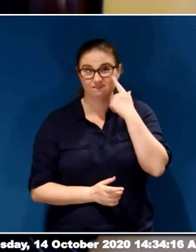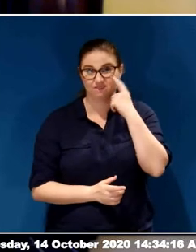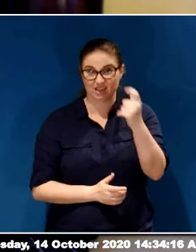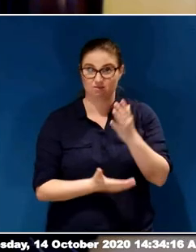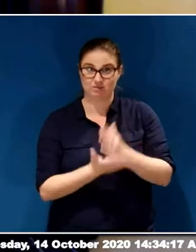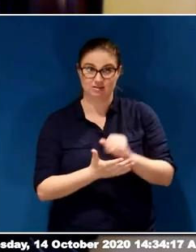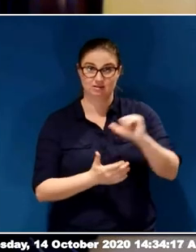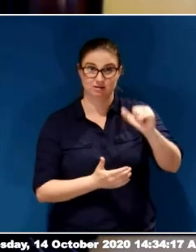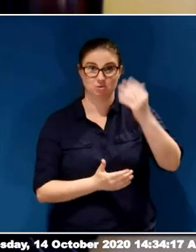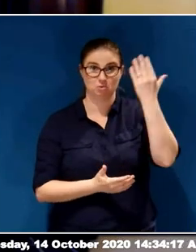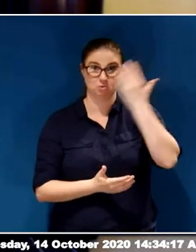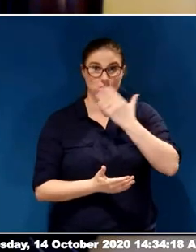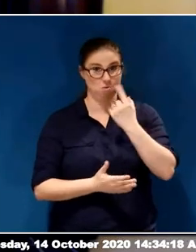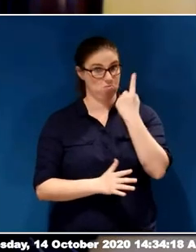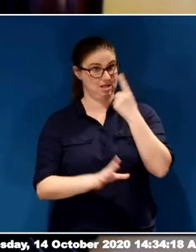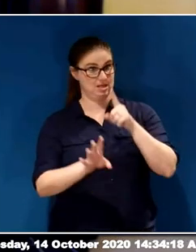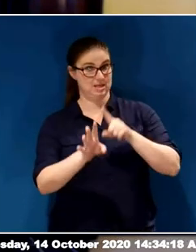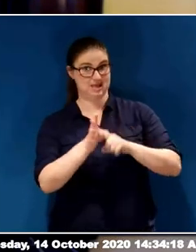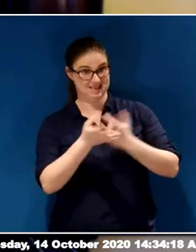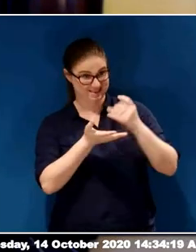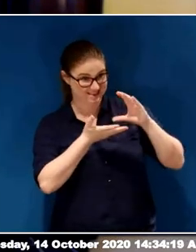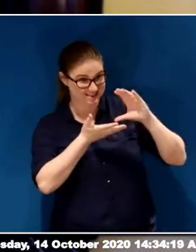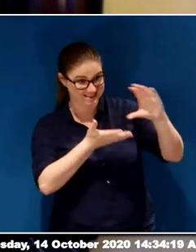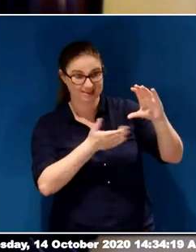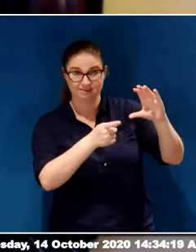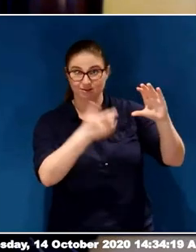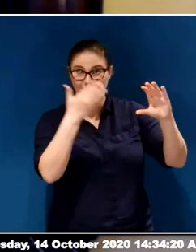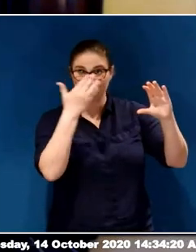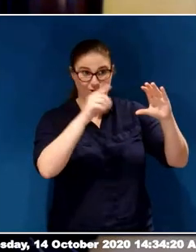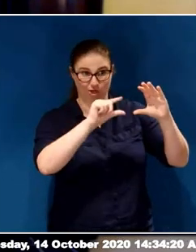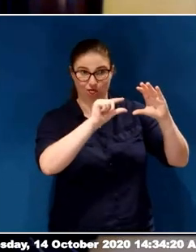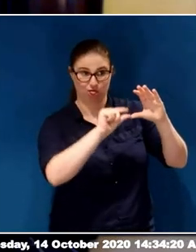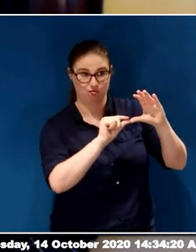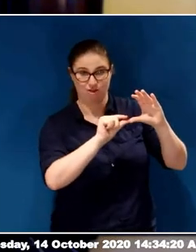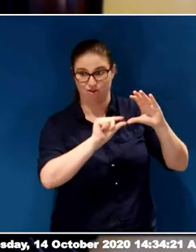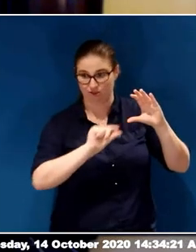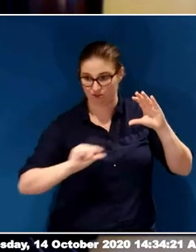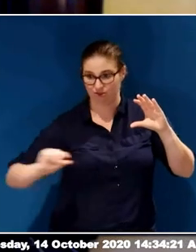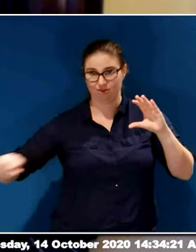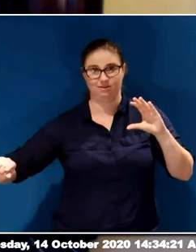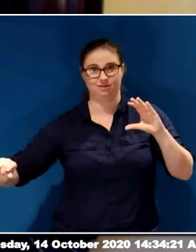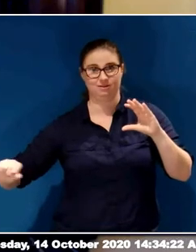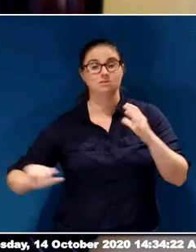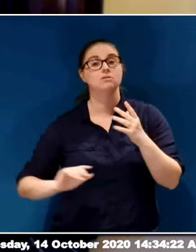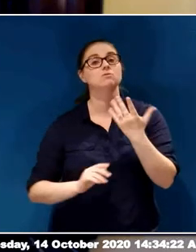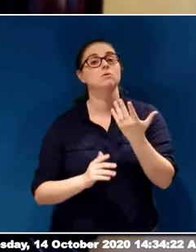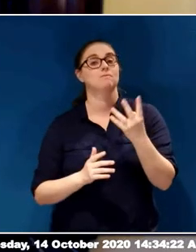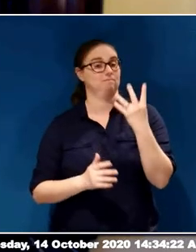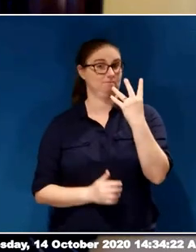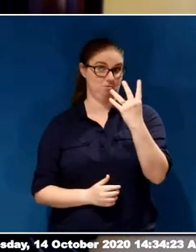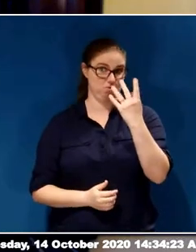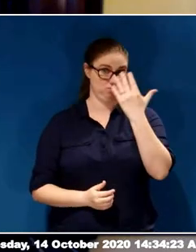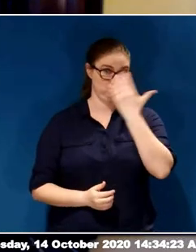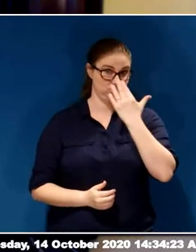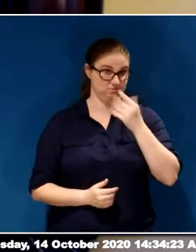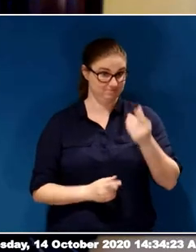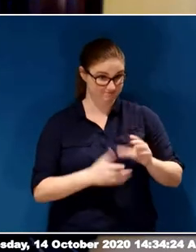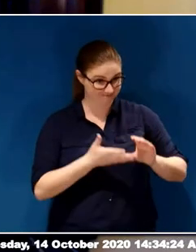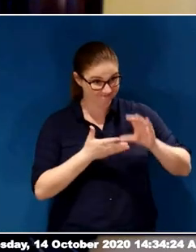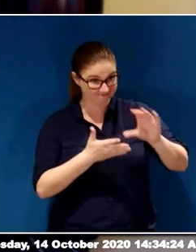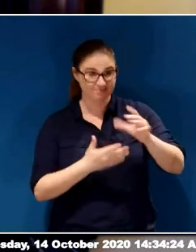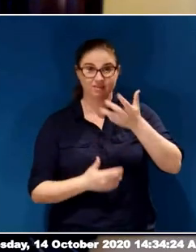For example, four of the schools received $90,728 and reported spending